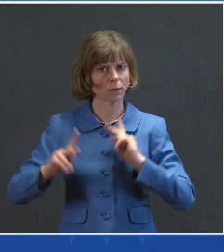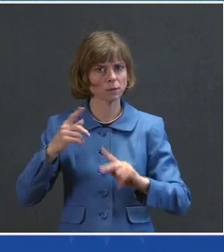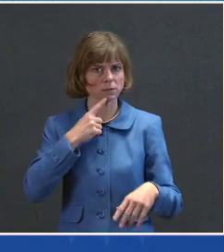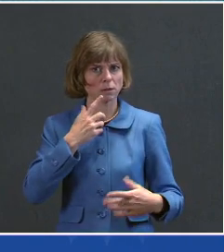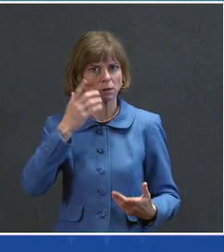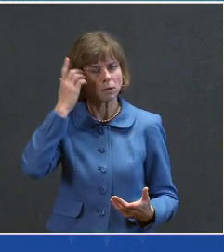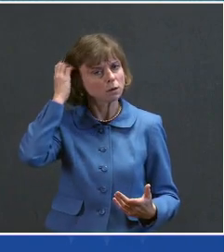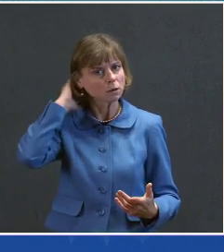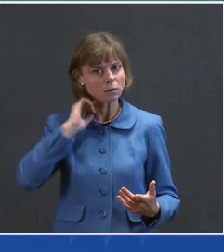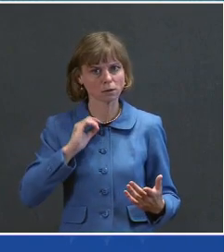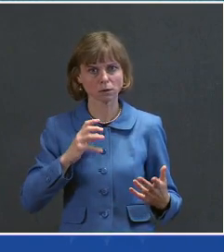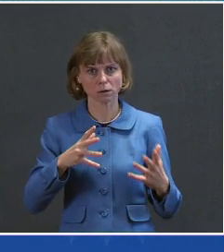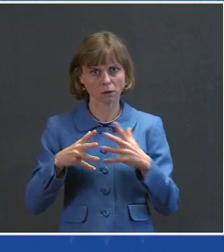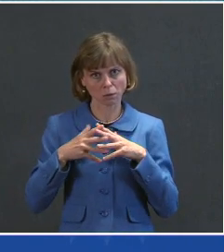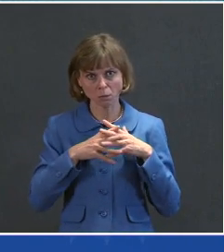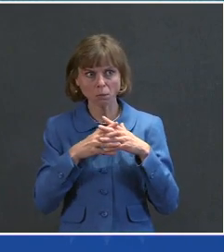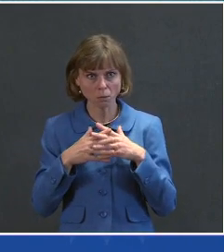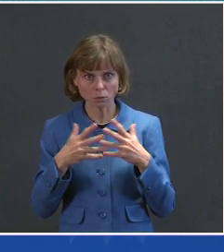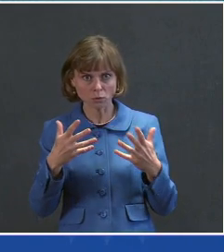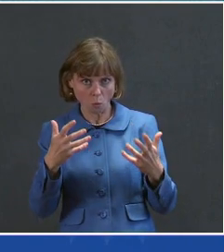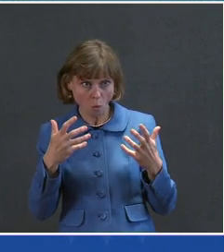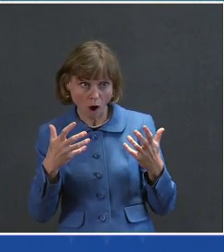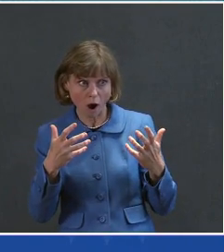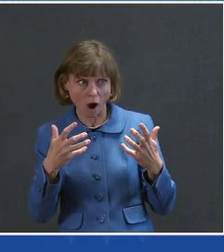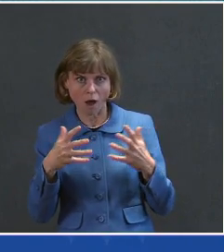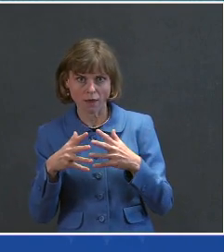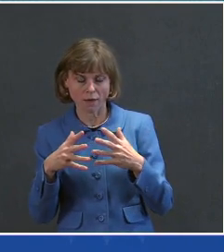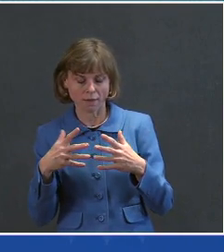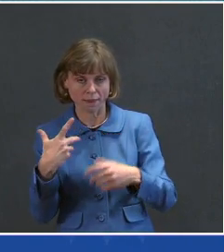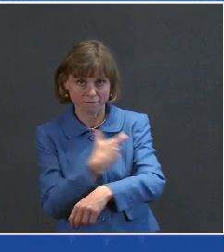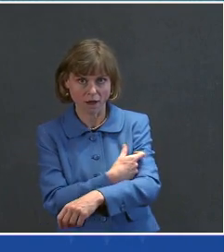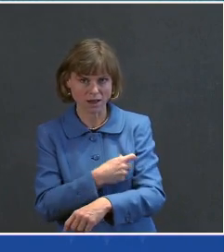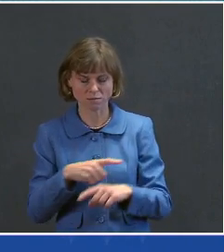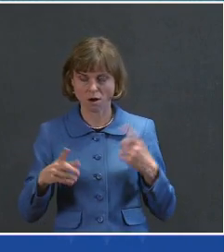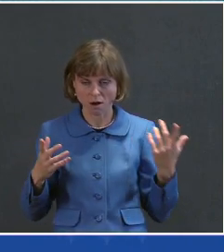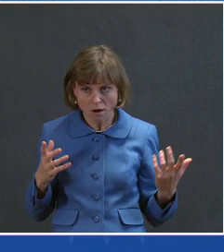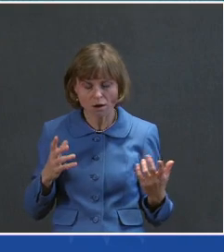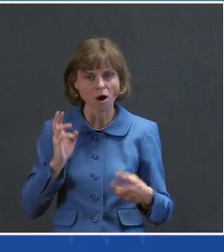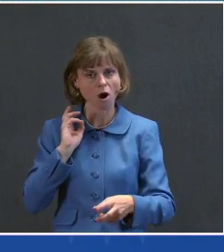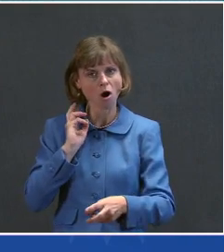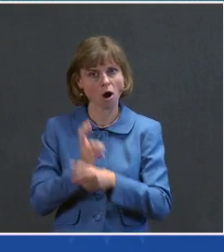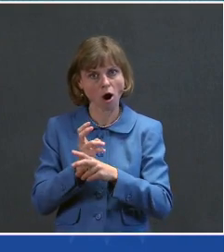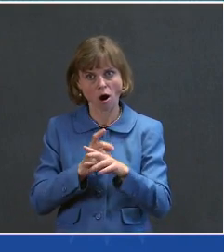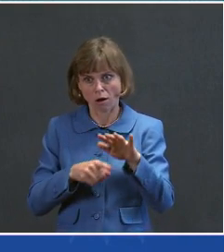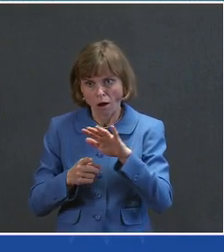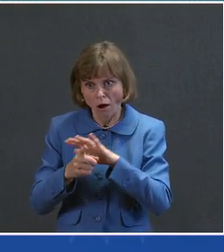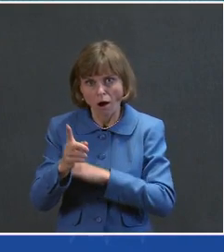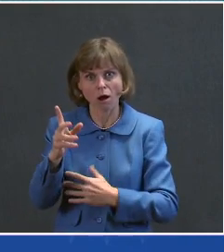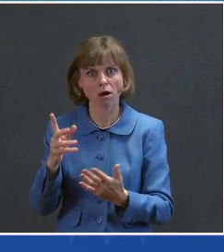Americans who want to take -- get this vaccine is -- it's extremely hard to navigate -- Ms. Psaki: Yeah. The Press: -- and get an appointment. It's not really functioning.